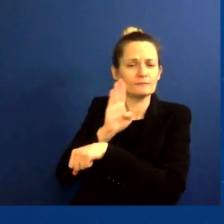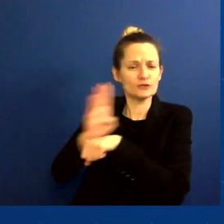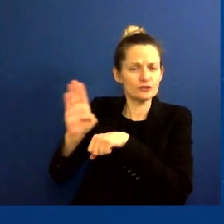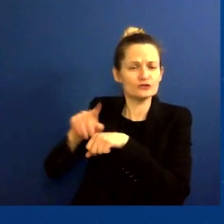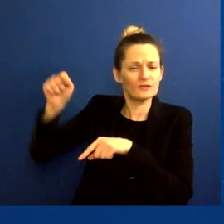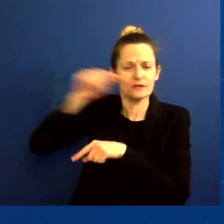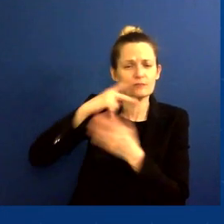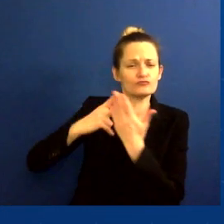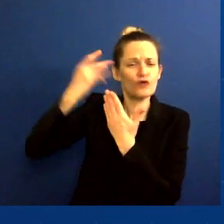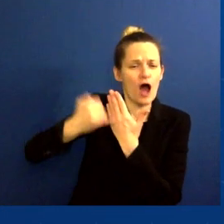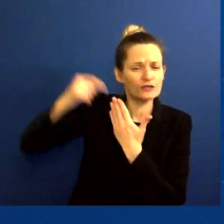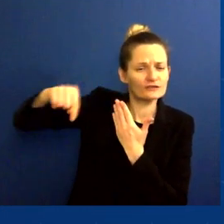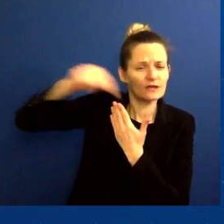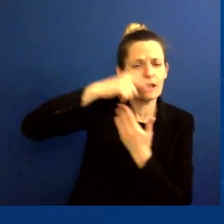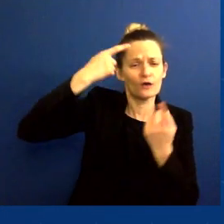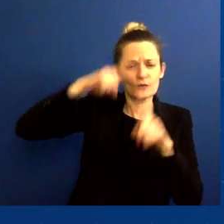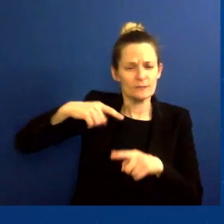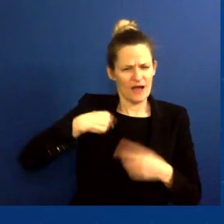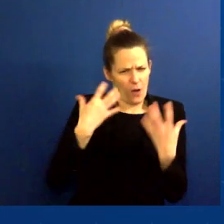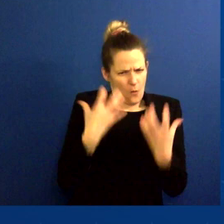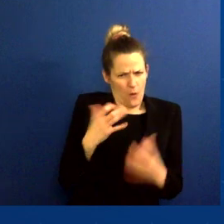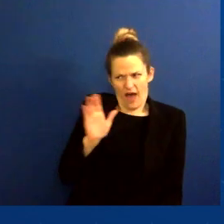built right by skilled workers and apprentices just like me.